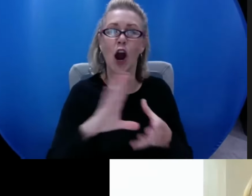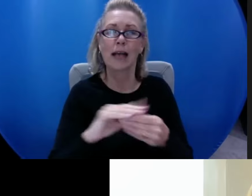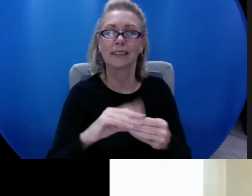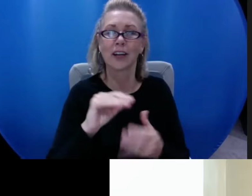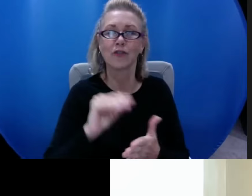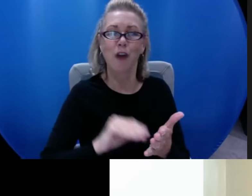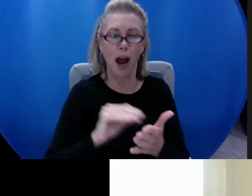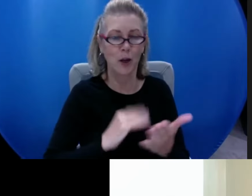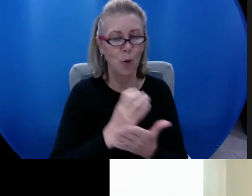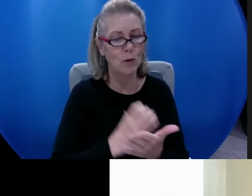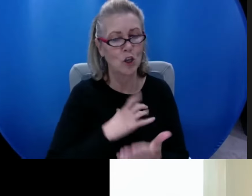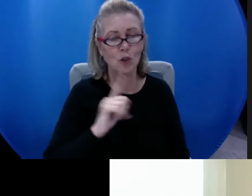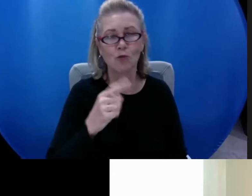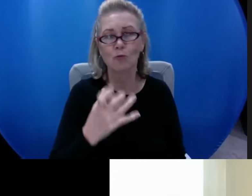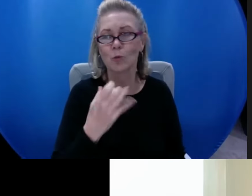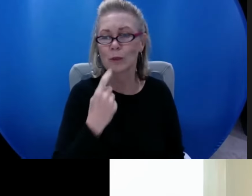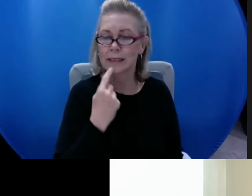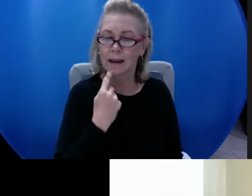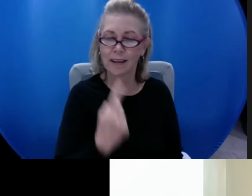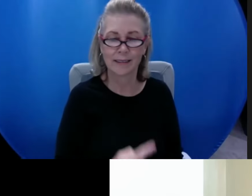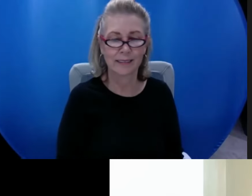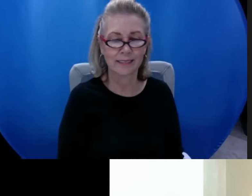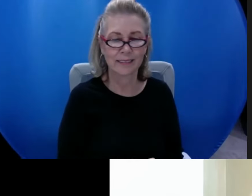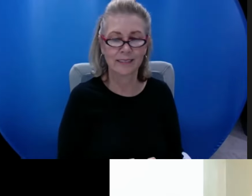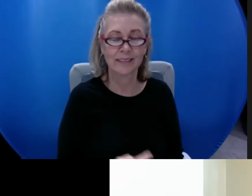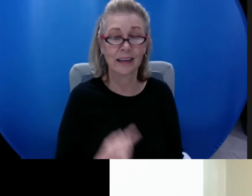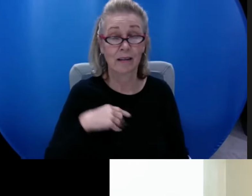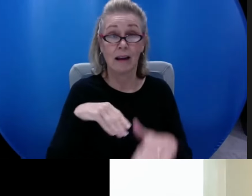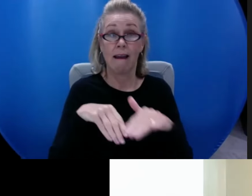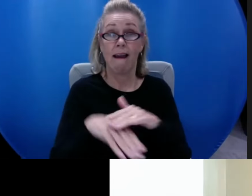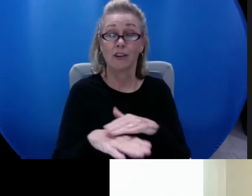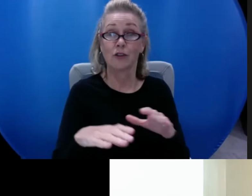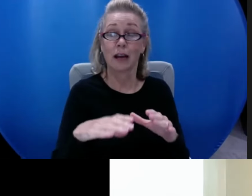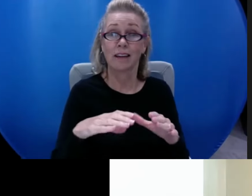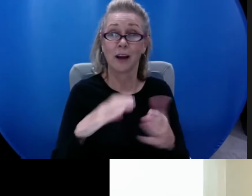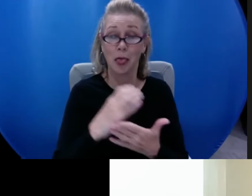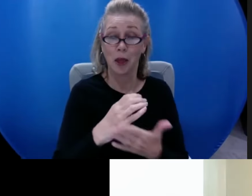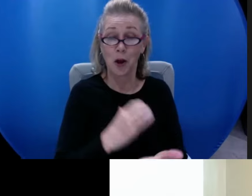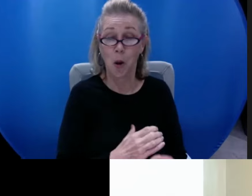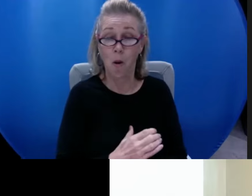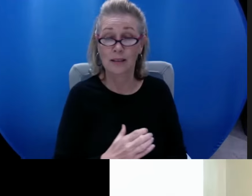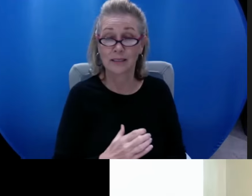just wanted to say, you know, entering the course, I didn't feel like I was an advanced essay writer